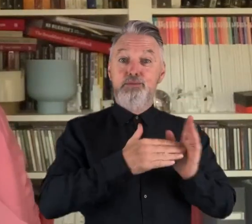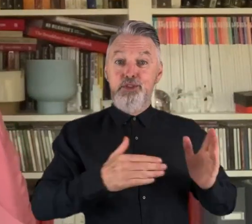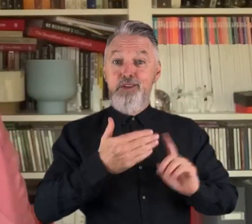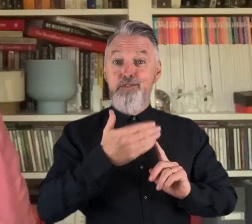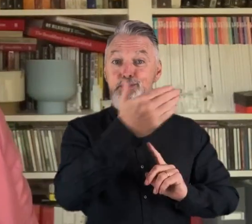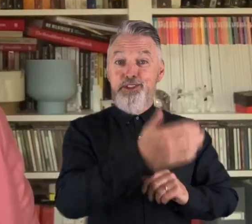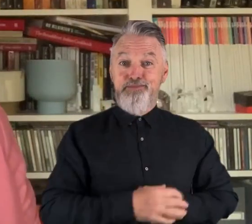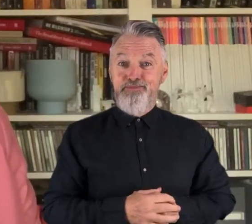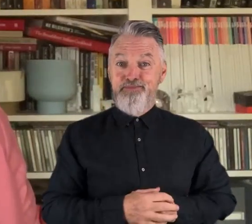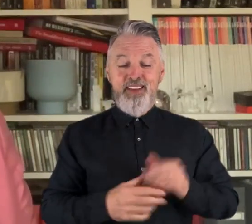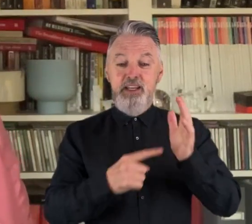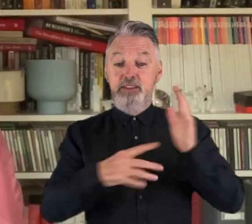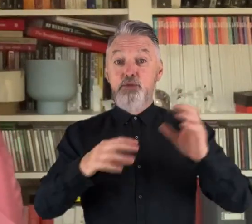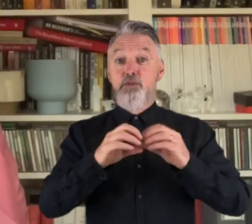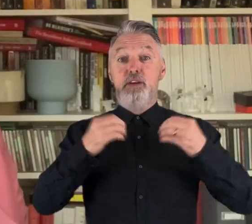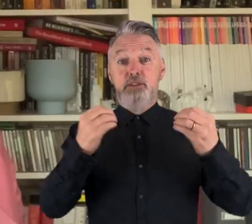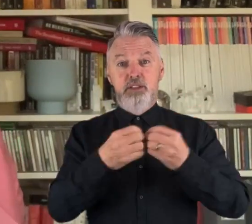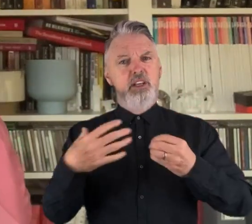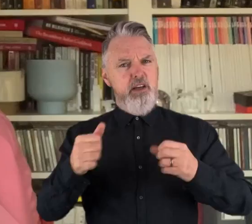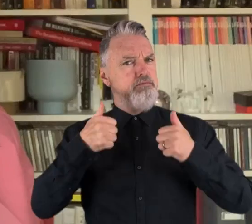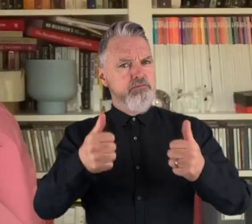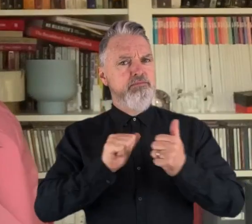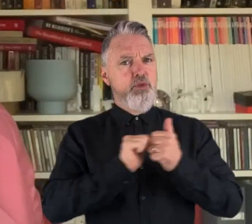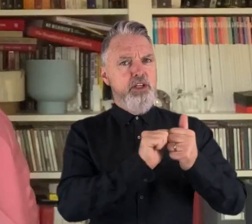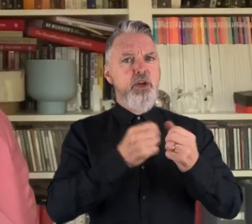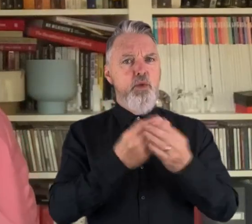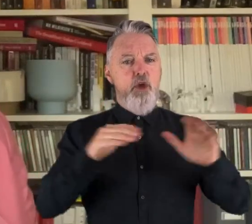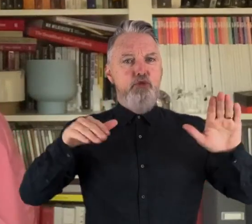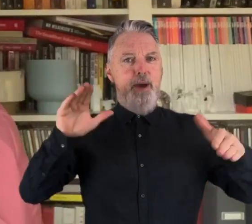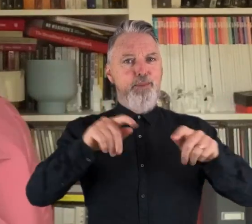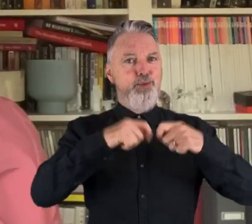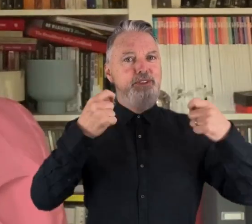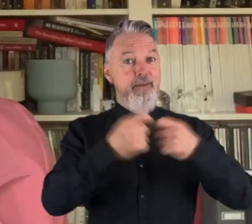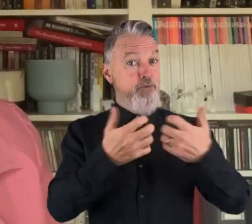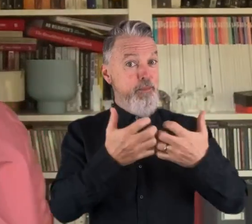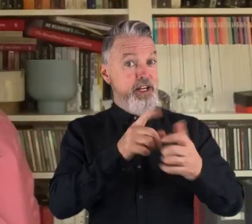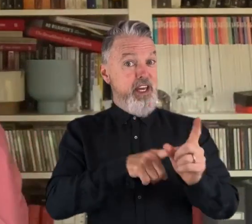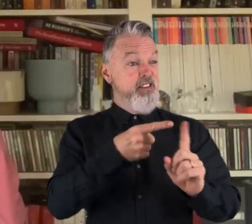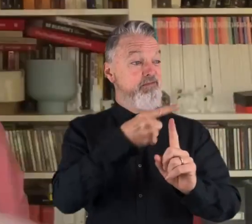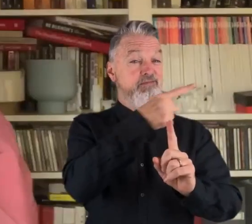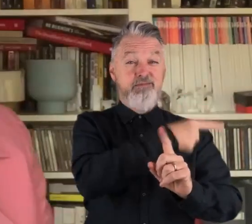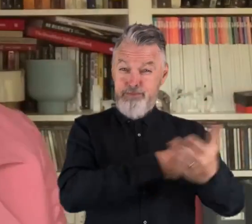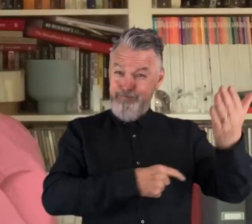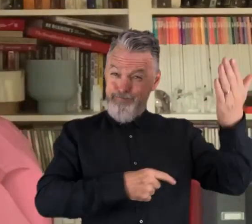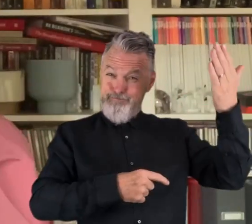Well, Telstra Foundation has had a fabulous relationship with the Remarkable team for many years, since it was just an idea scractched on the back of an envelope.